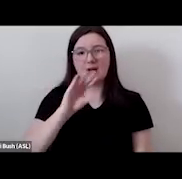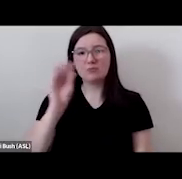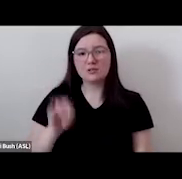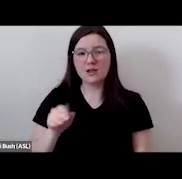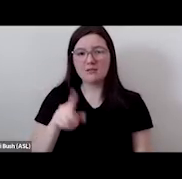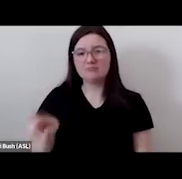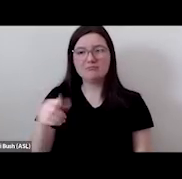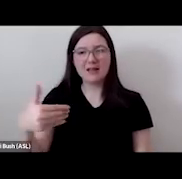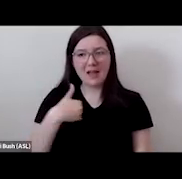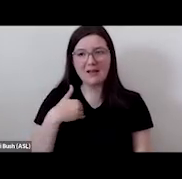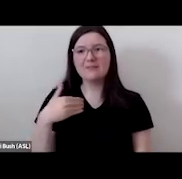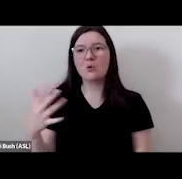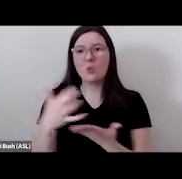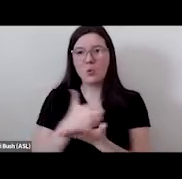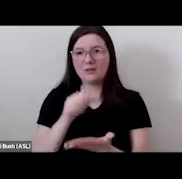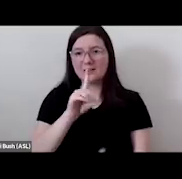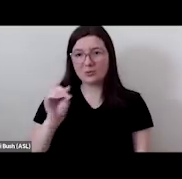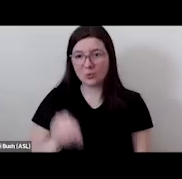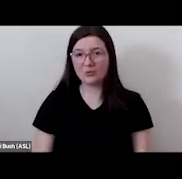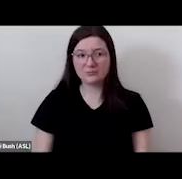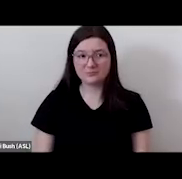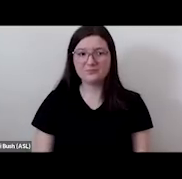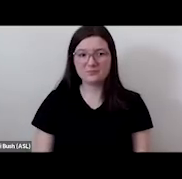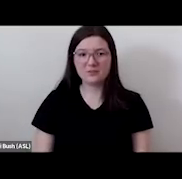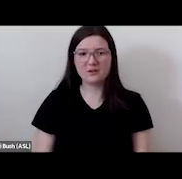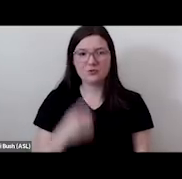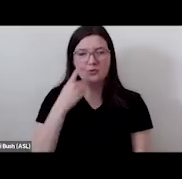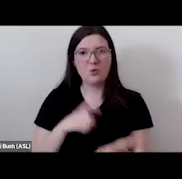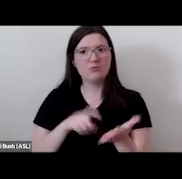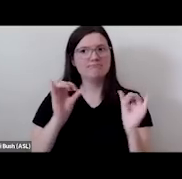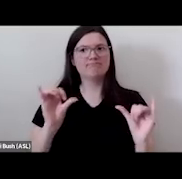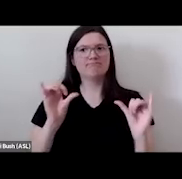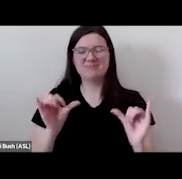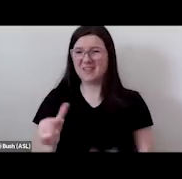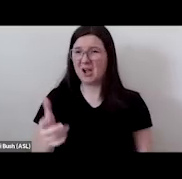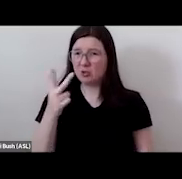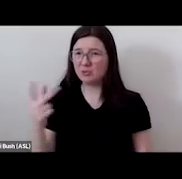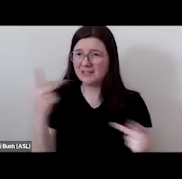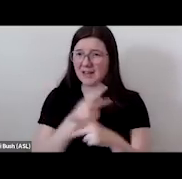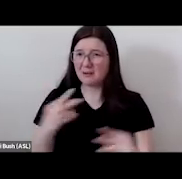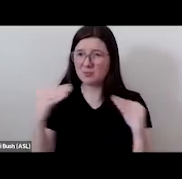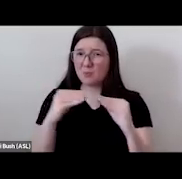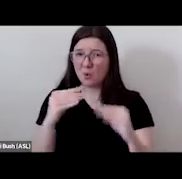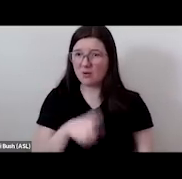who are hoarding in the homeless or unstably housed population, you know, formerly homeless or almost homeless population.